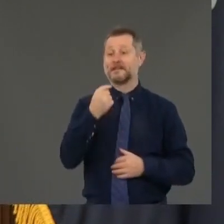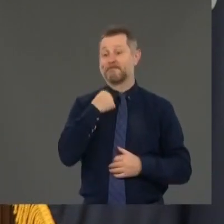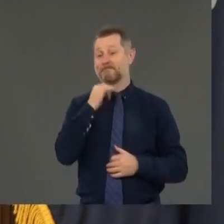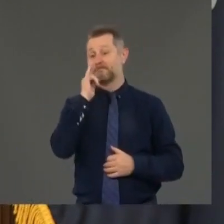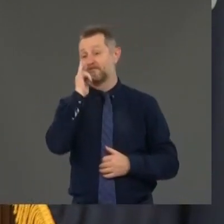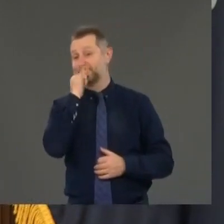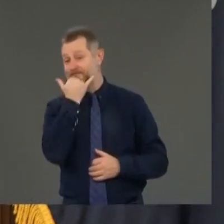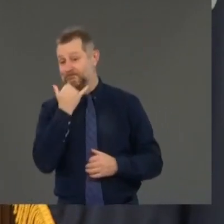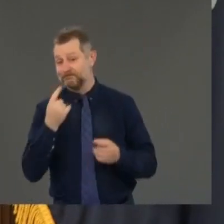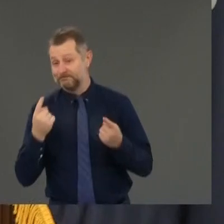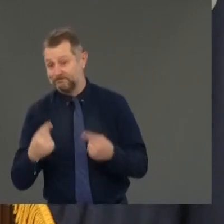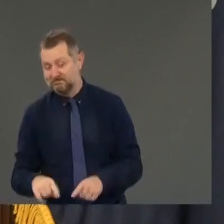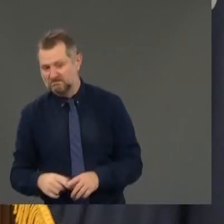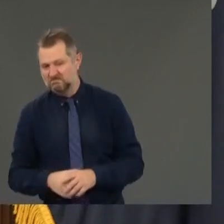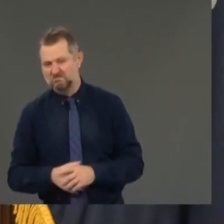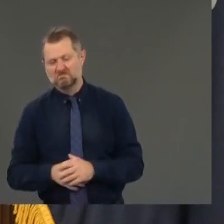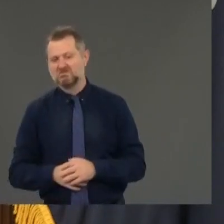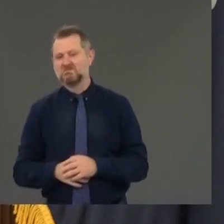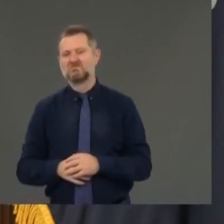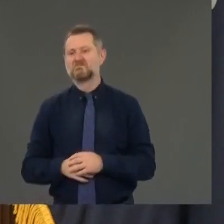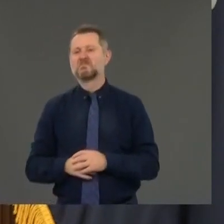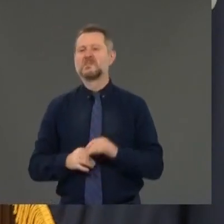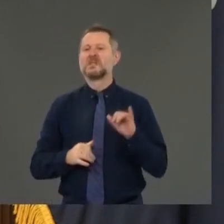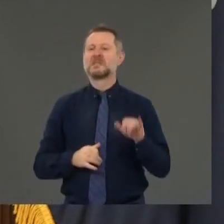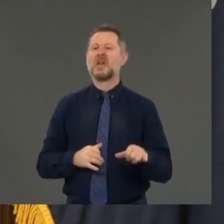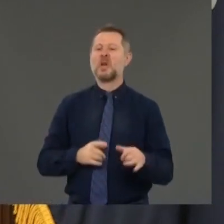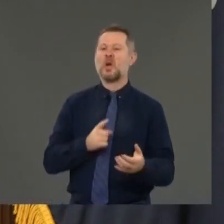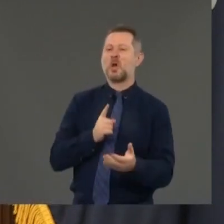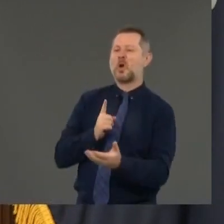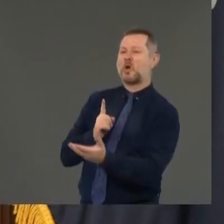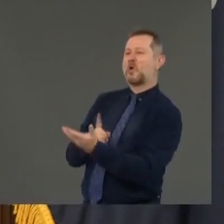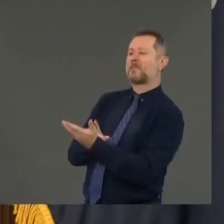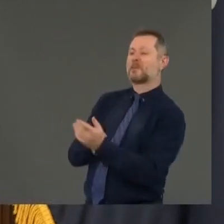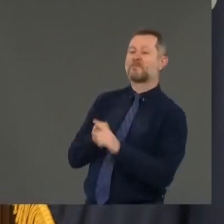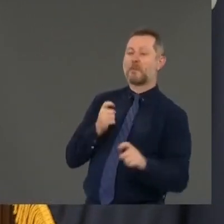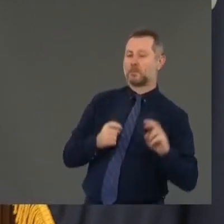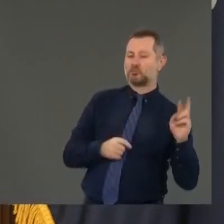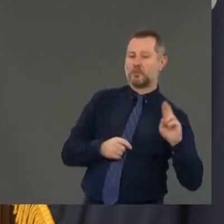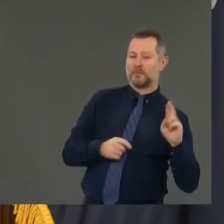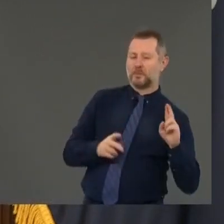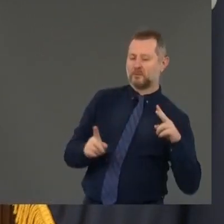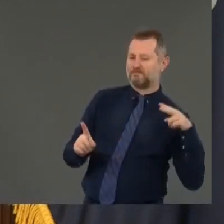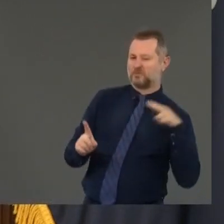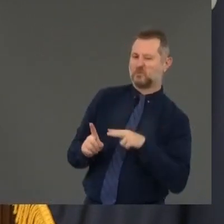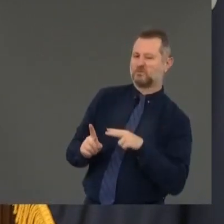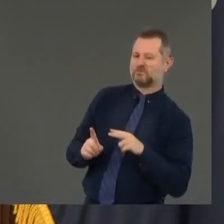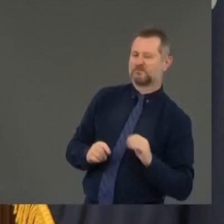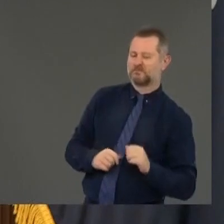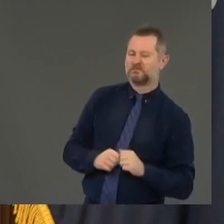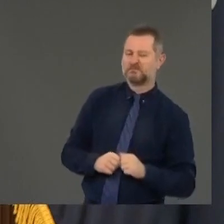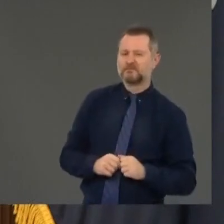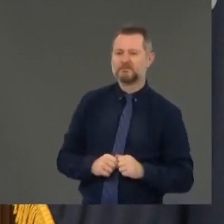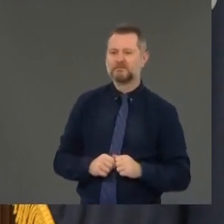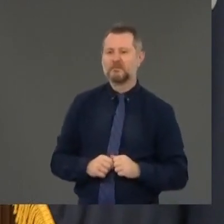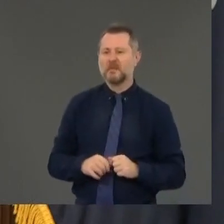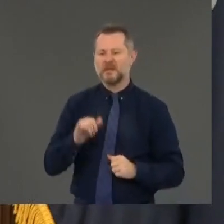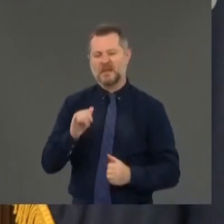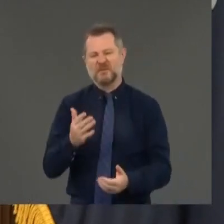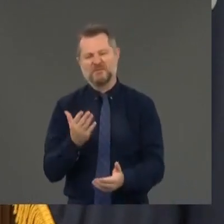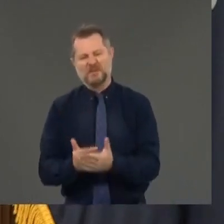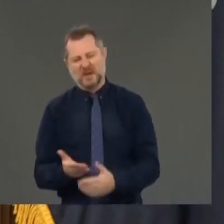IT'S NOT■ç A COINCIDENCE THAT TS